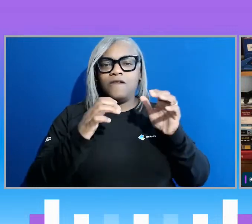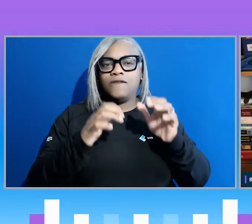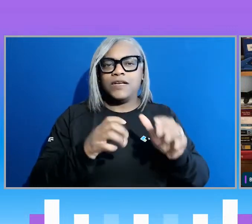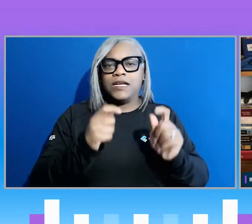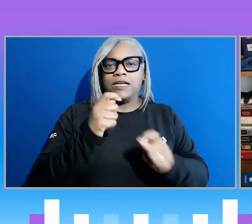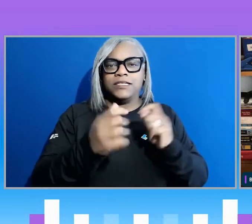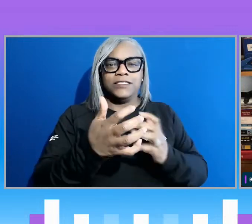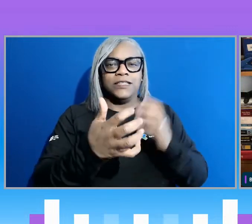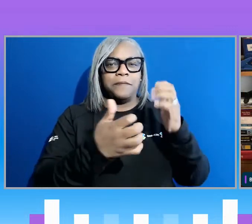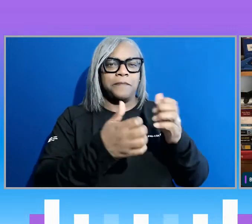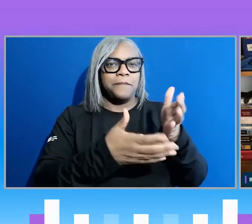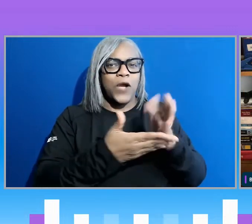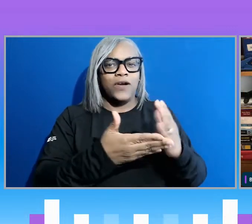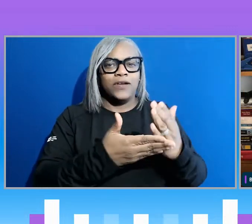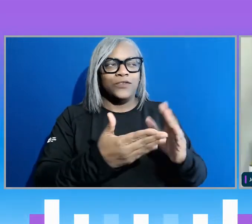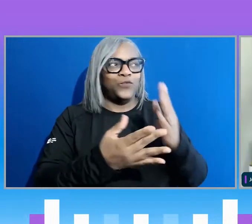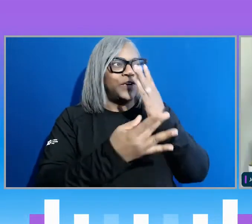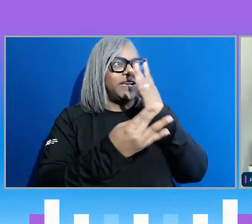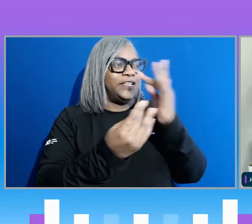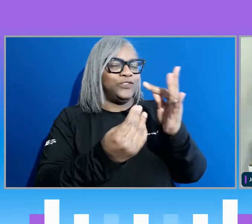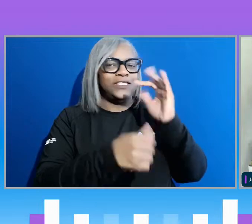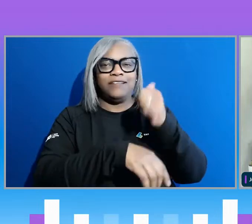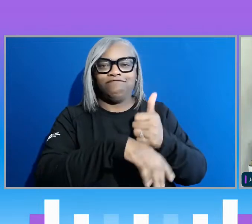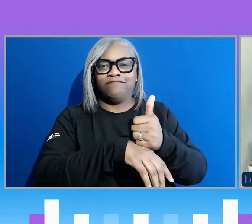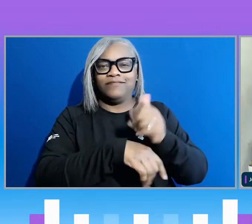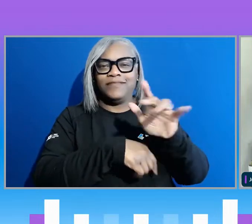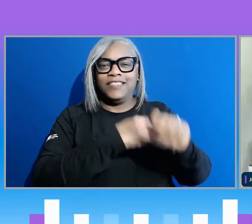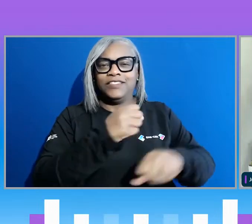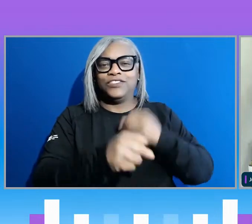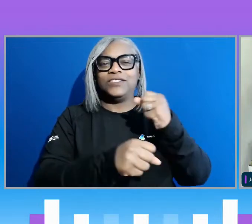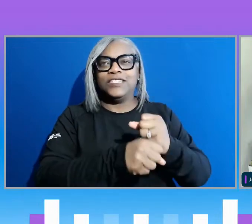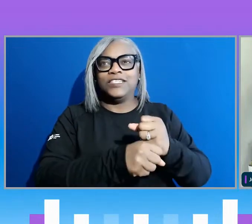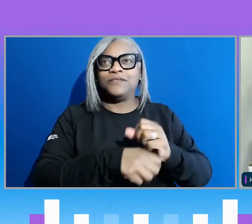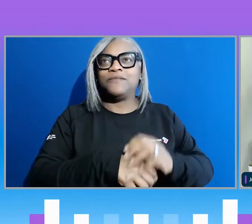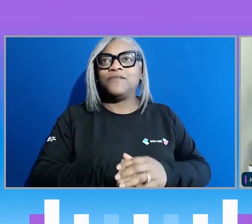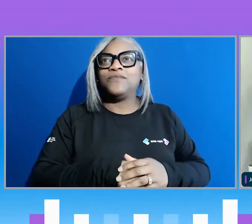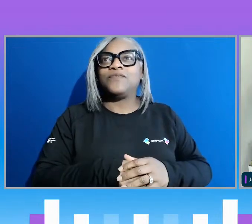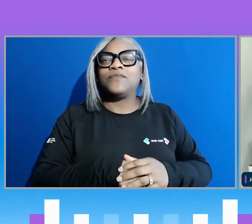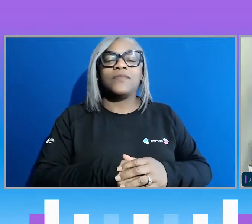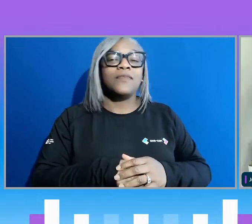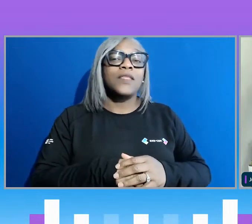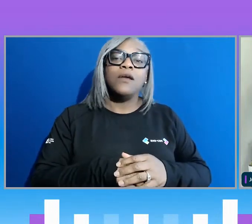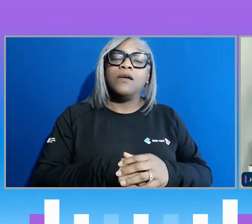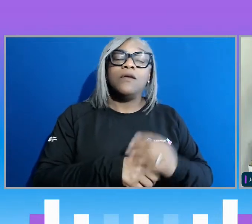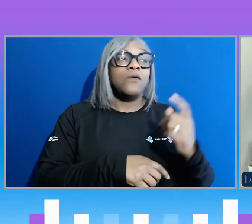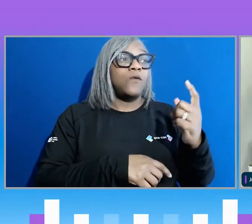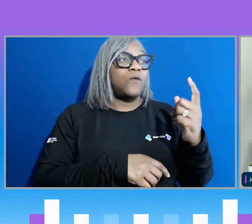something we're interested in shipping this year. Awesome. We're we have